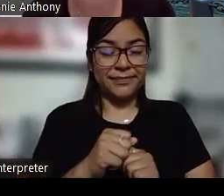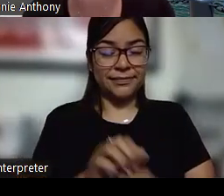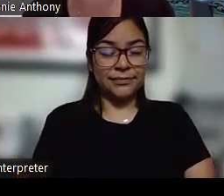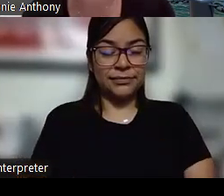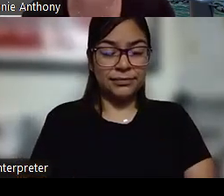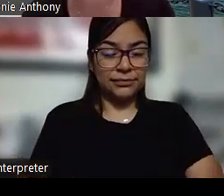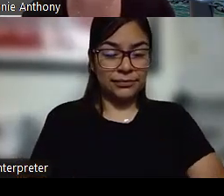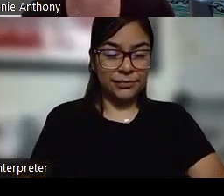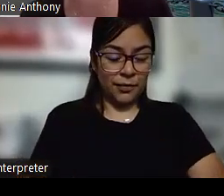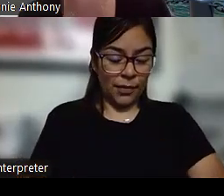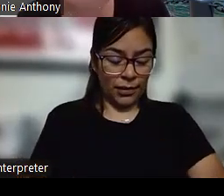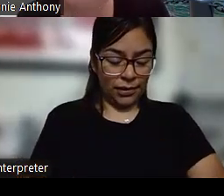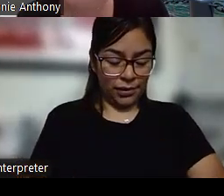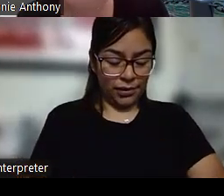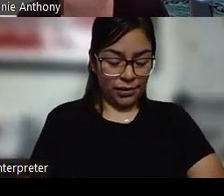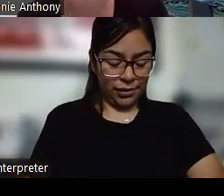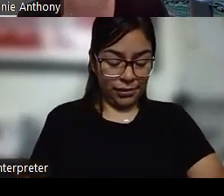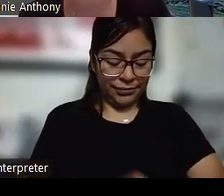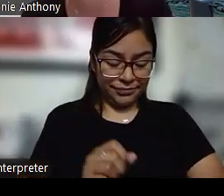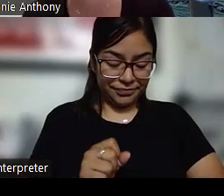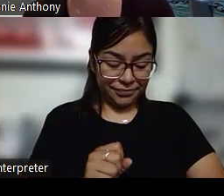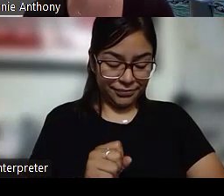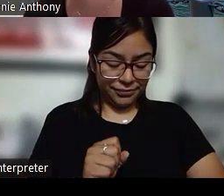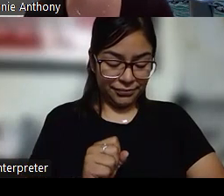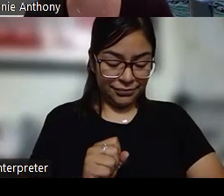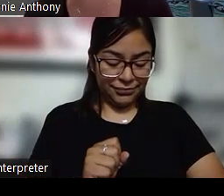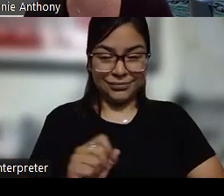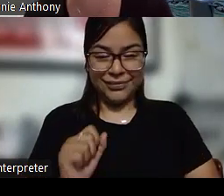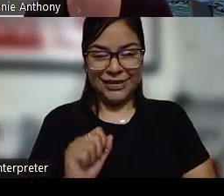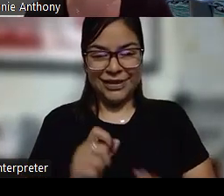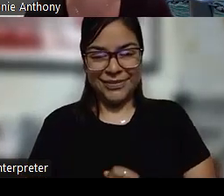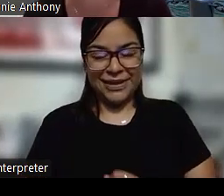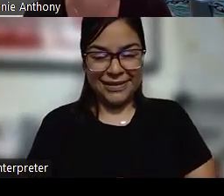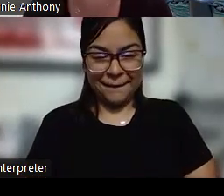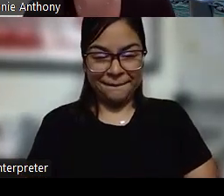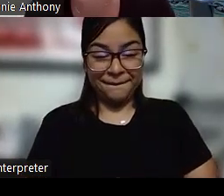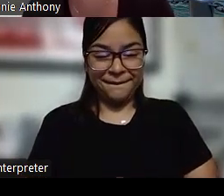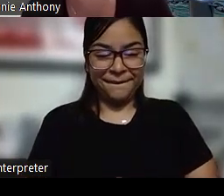flexibility and standardization and that's trying to acknowledge that the adrc is fundamentally a